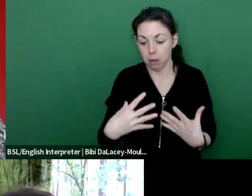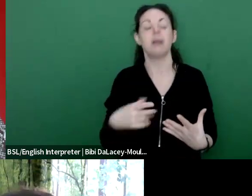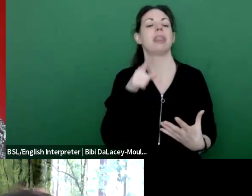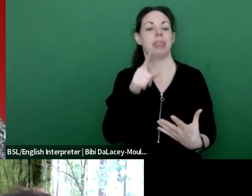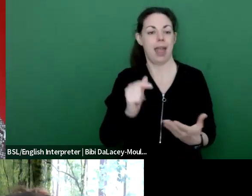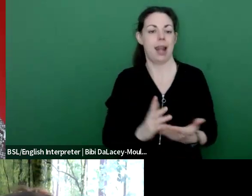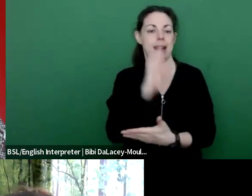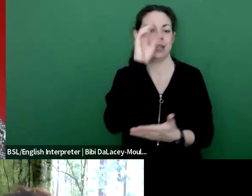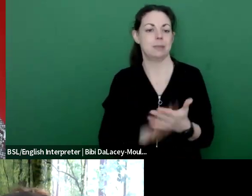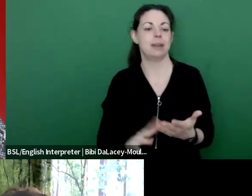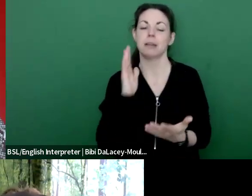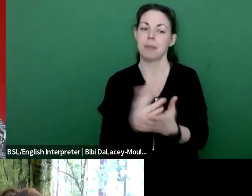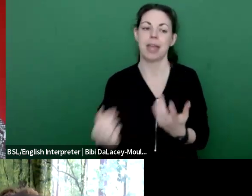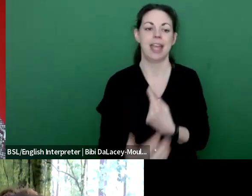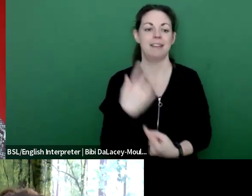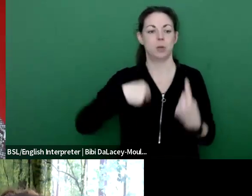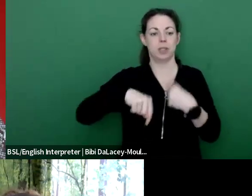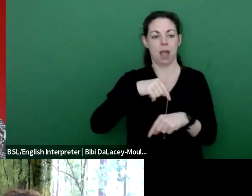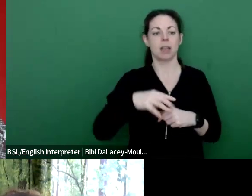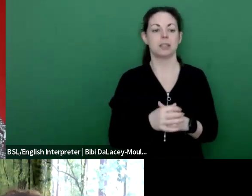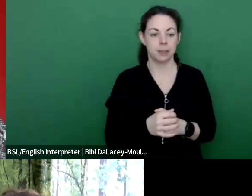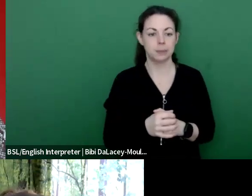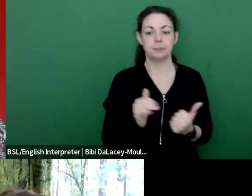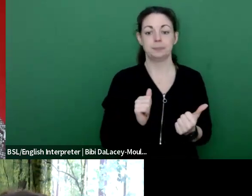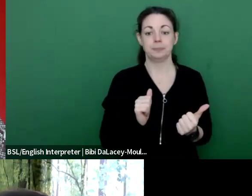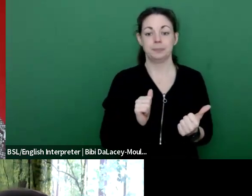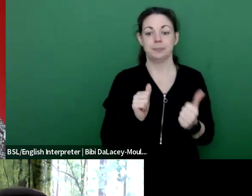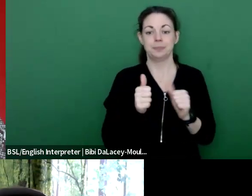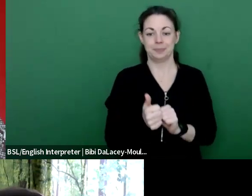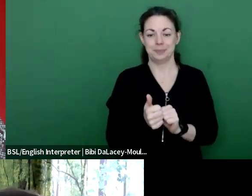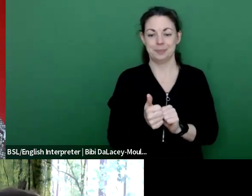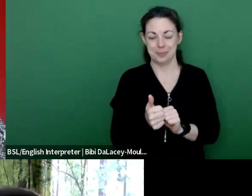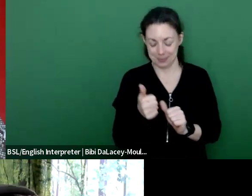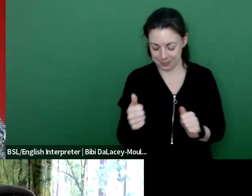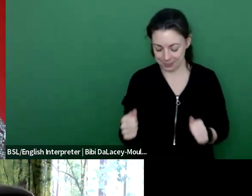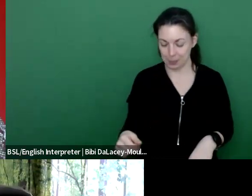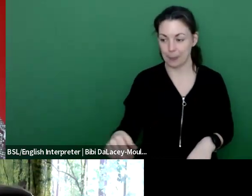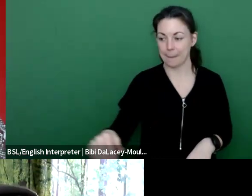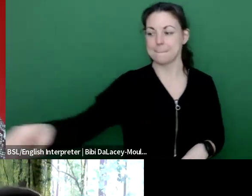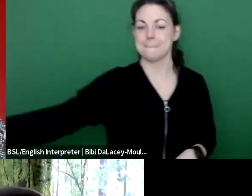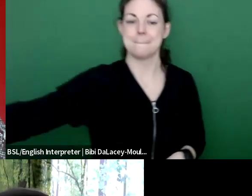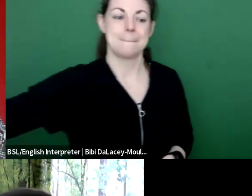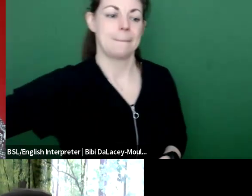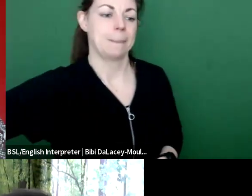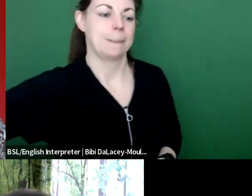And I'll talk a little bit more about that in a minute. But to touch as well on my external work that I get to do